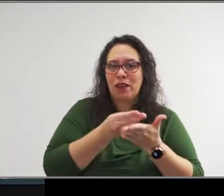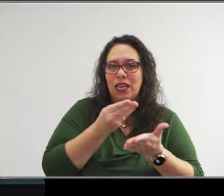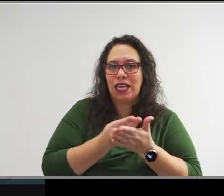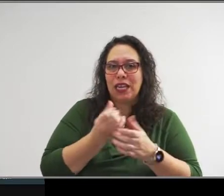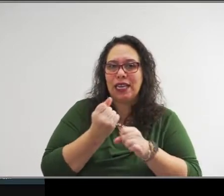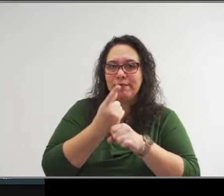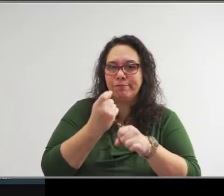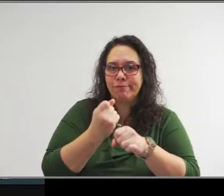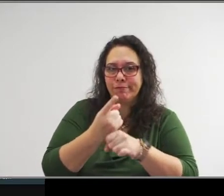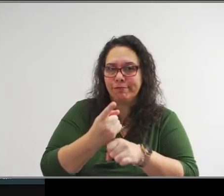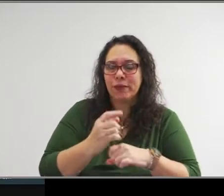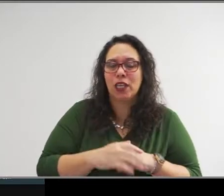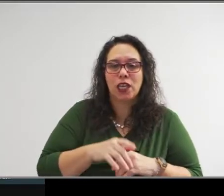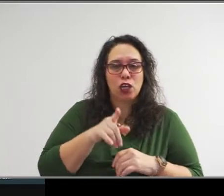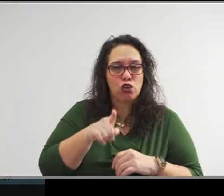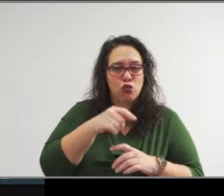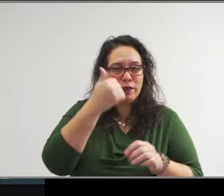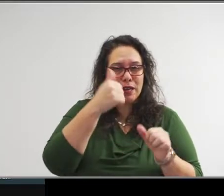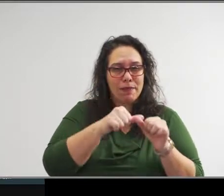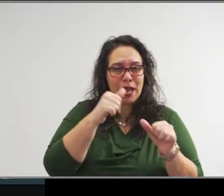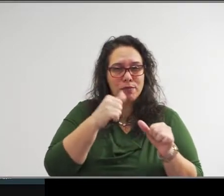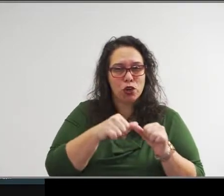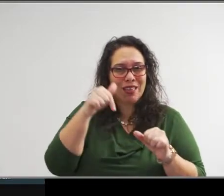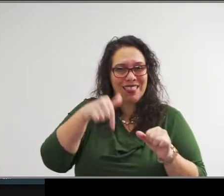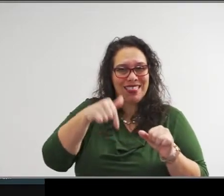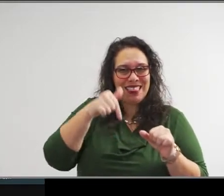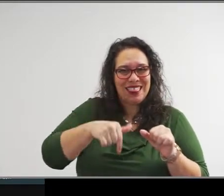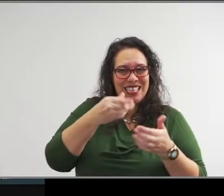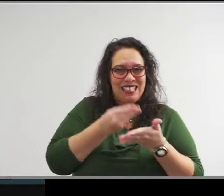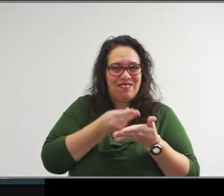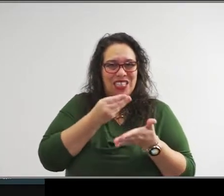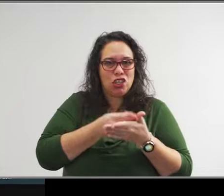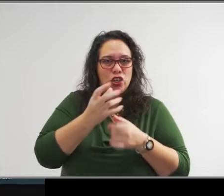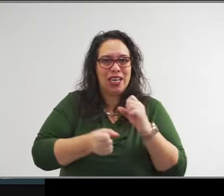So you'll remember for this fiscal year 2021